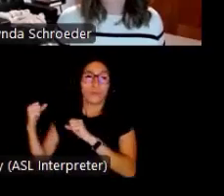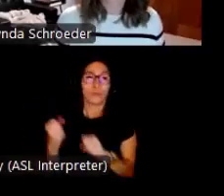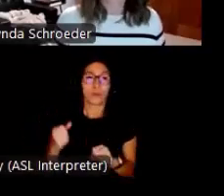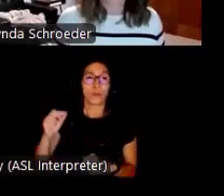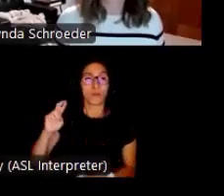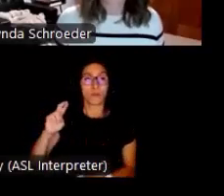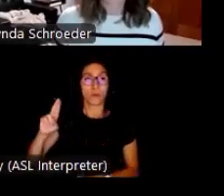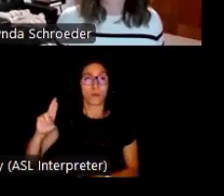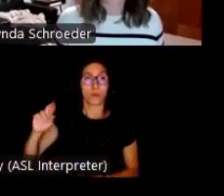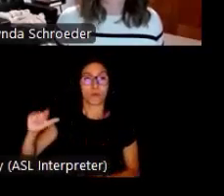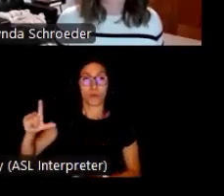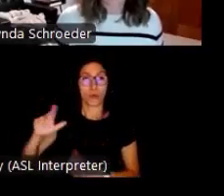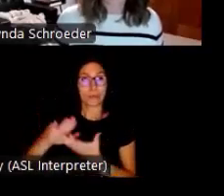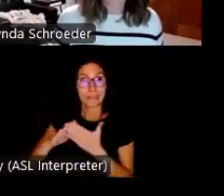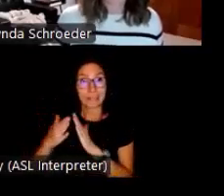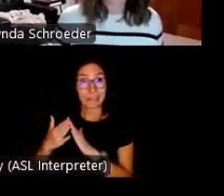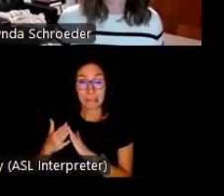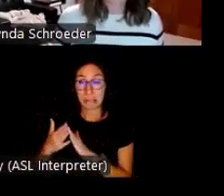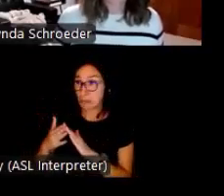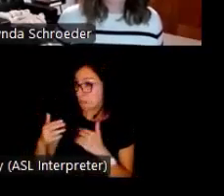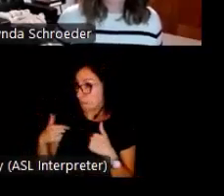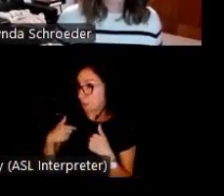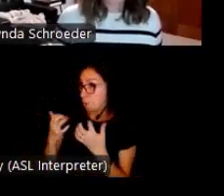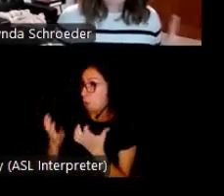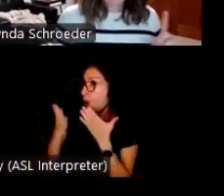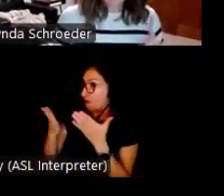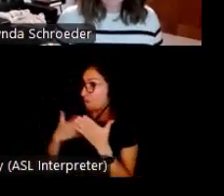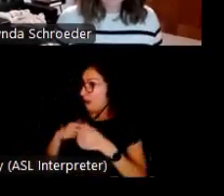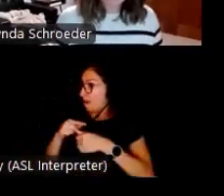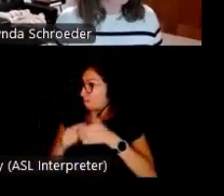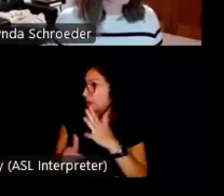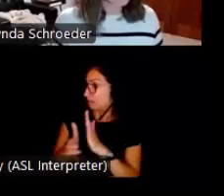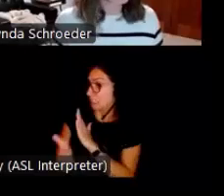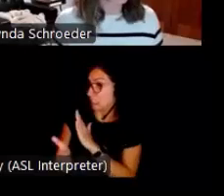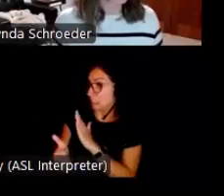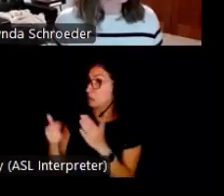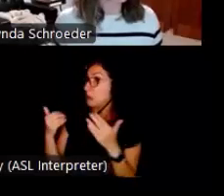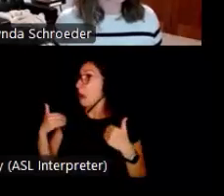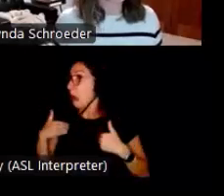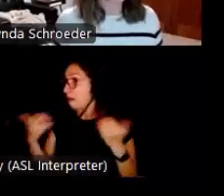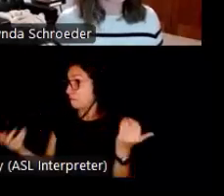Is there opportunity for collaboration? That is different than opening up to an organization